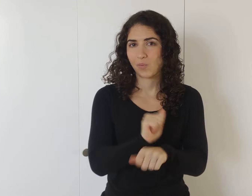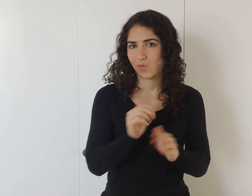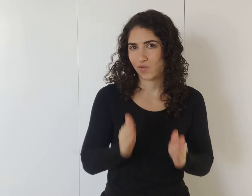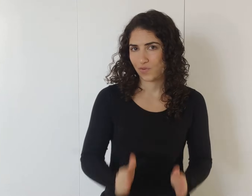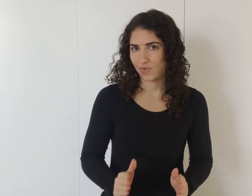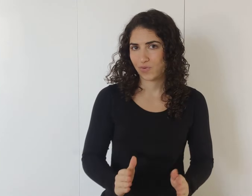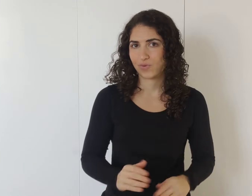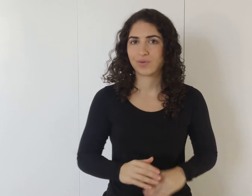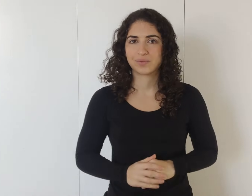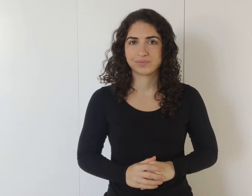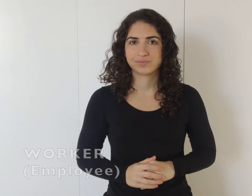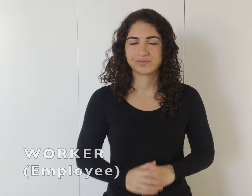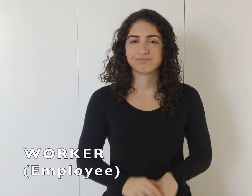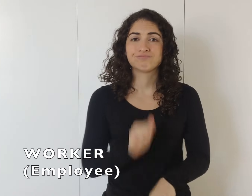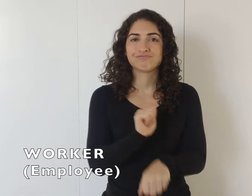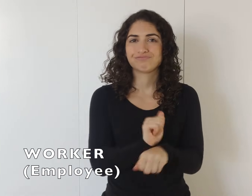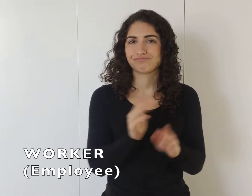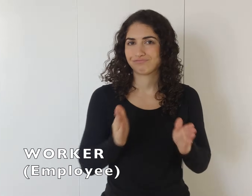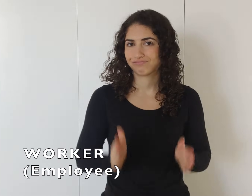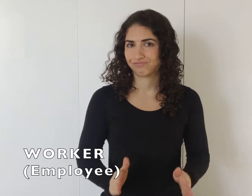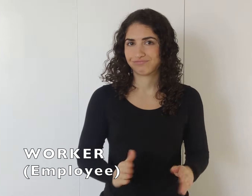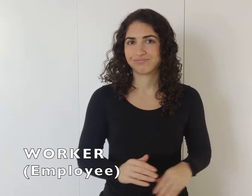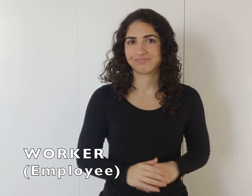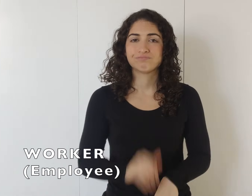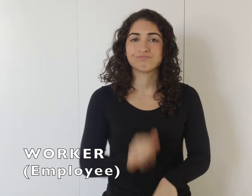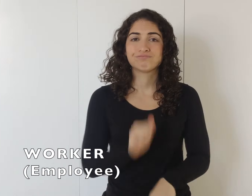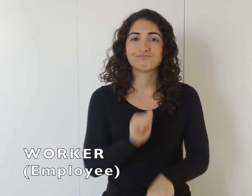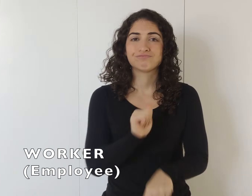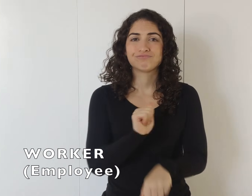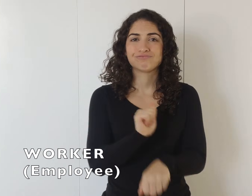WORKER